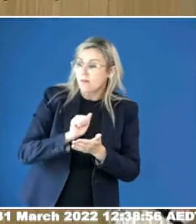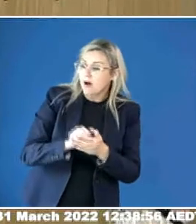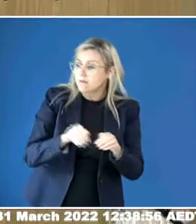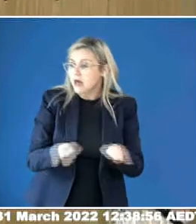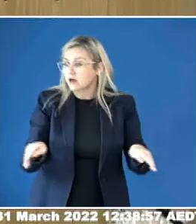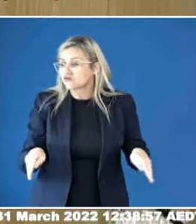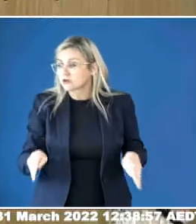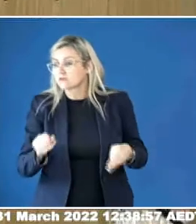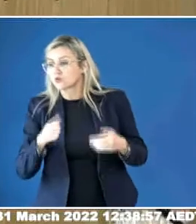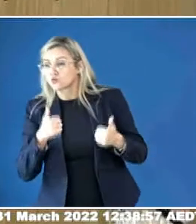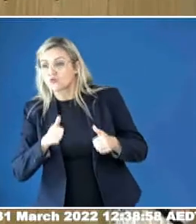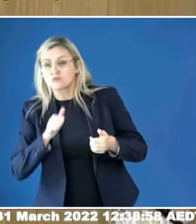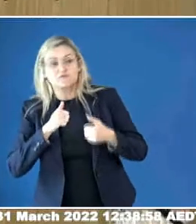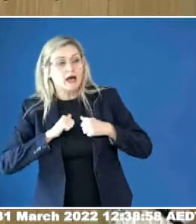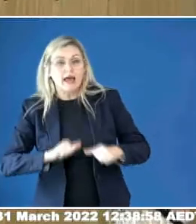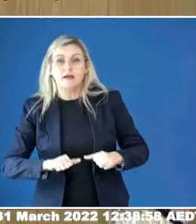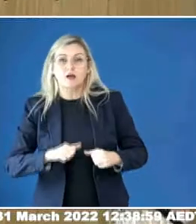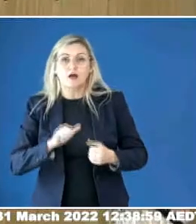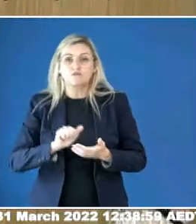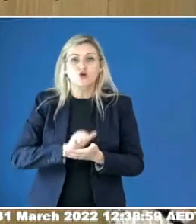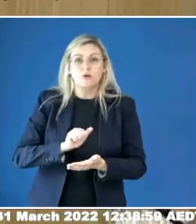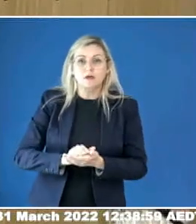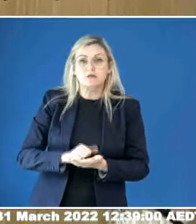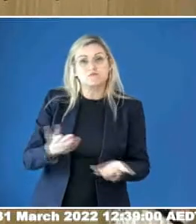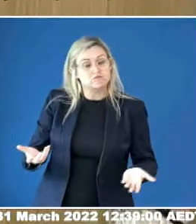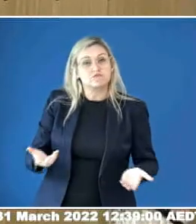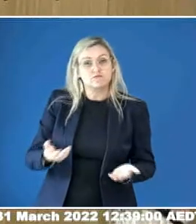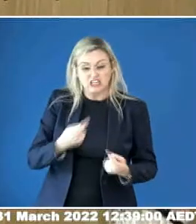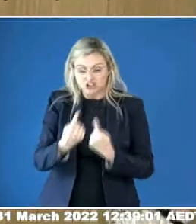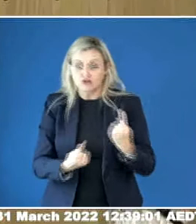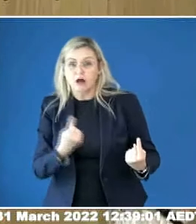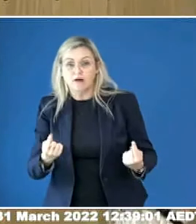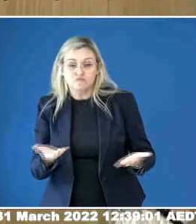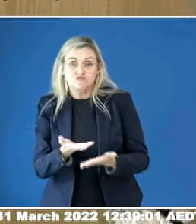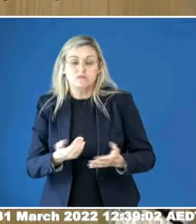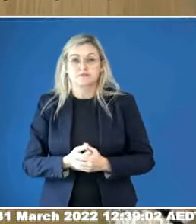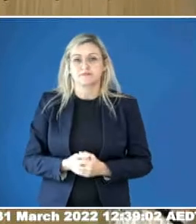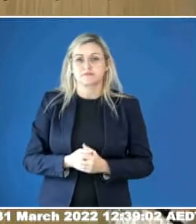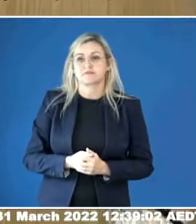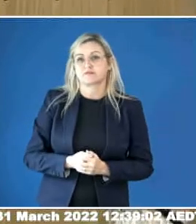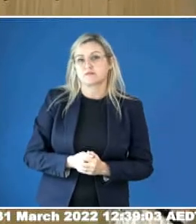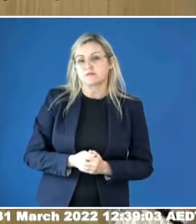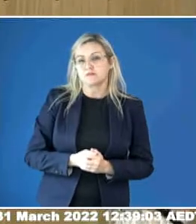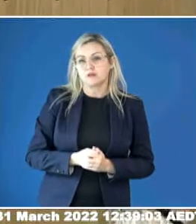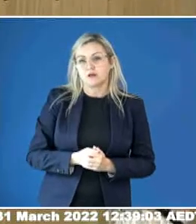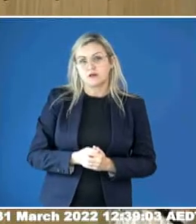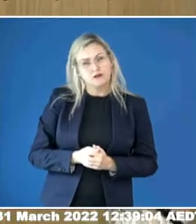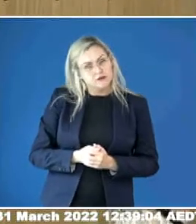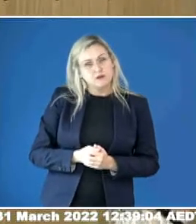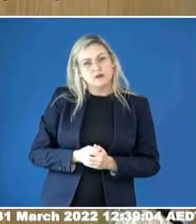social behaviour. MS BENNETT: And is there a professional way in which that information